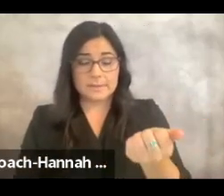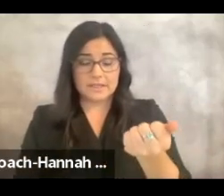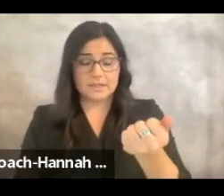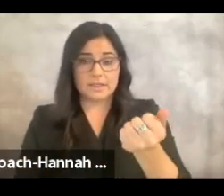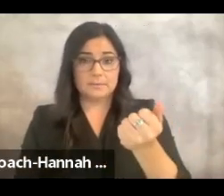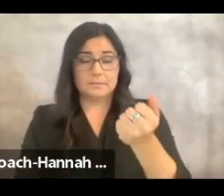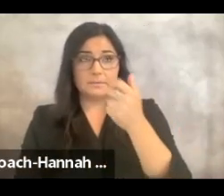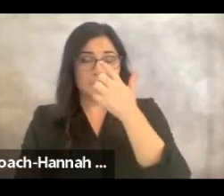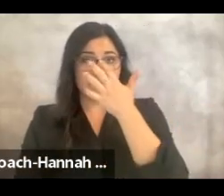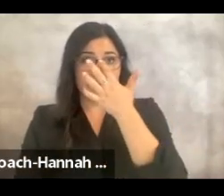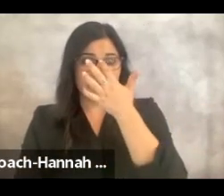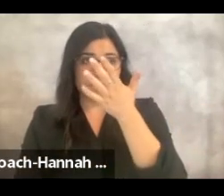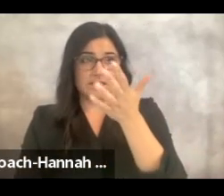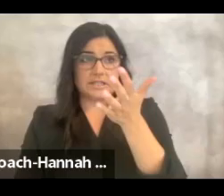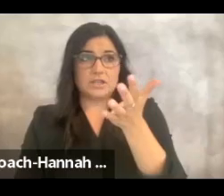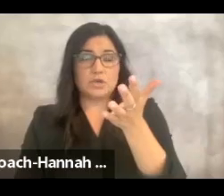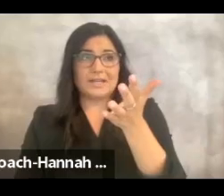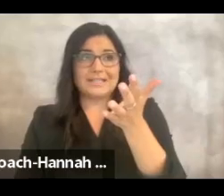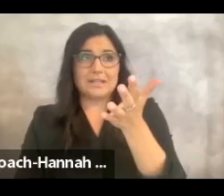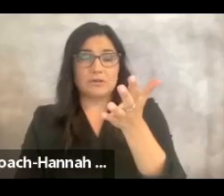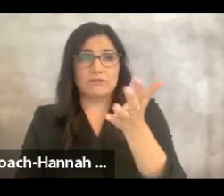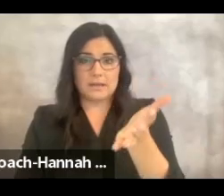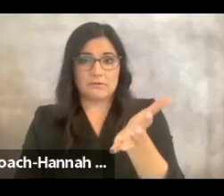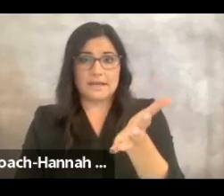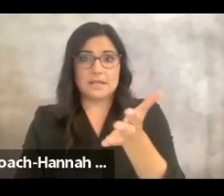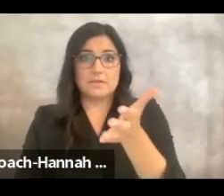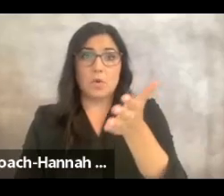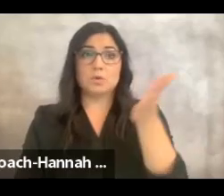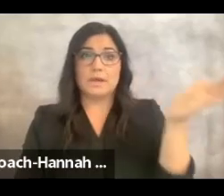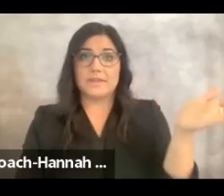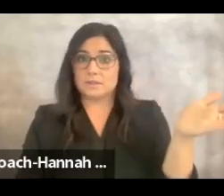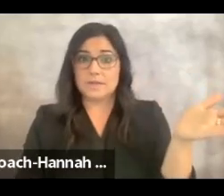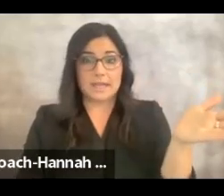um like um one of you had said that you had taken the written already, the old one. That's okay.